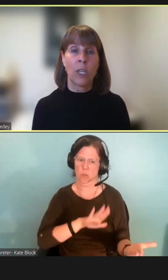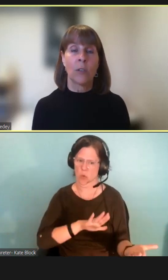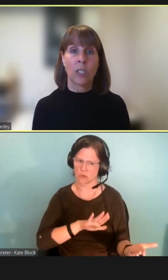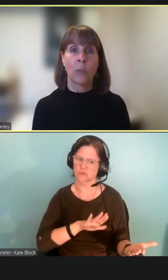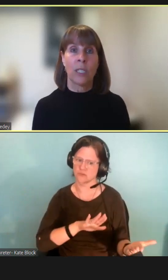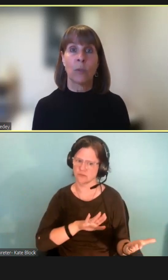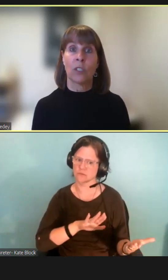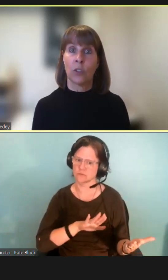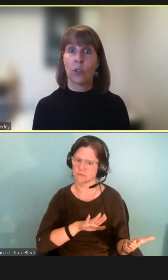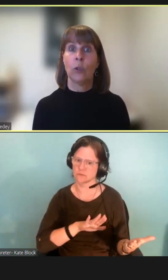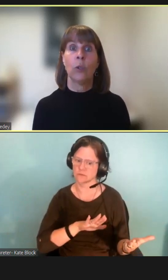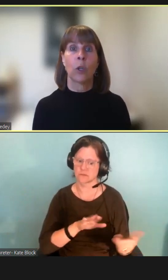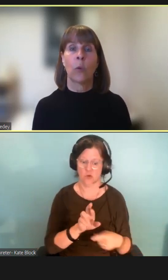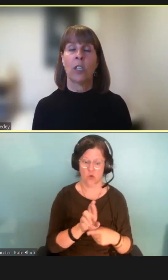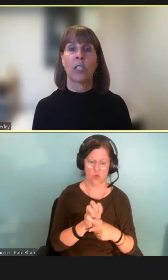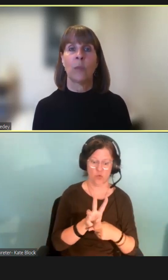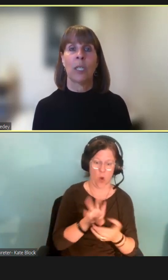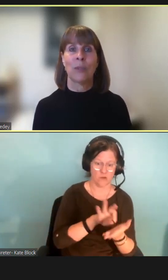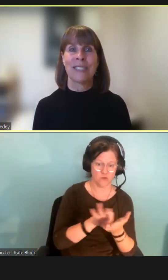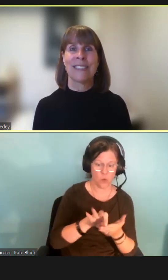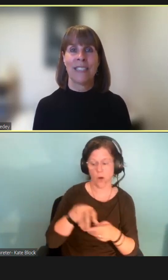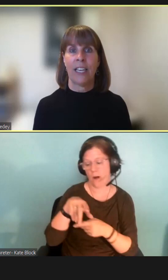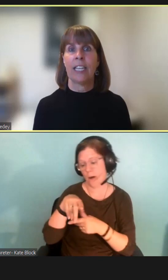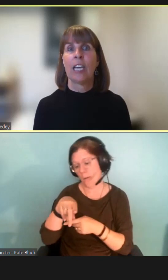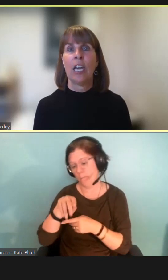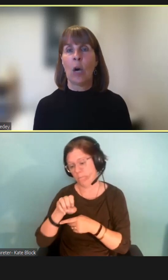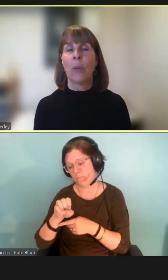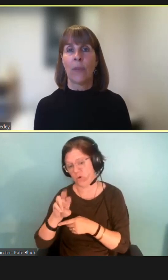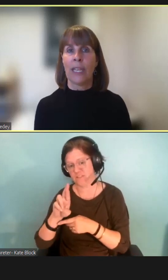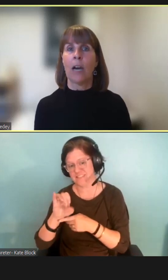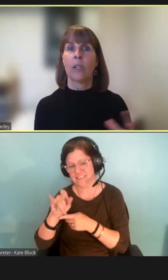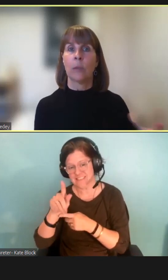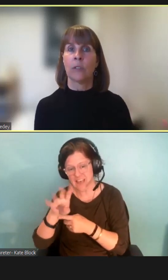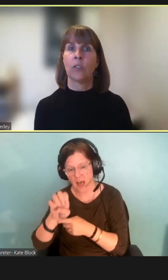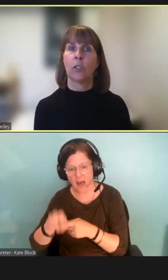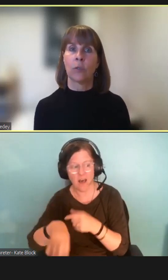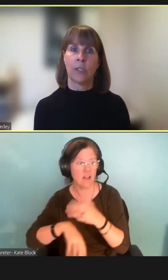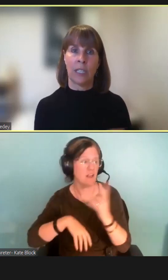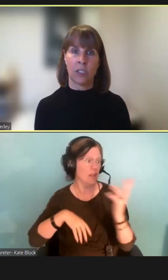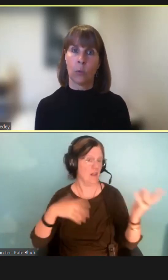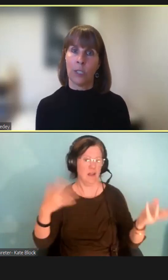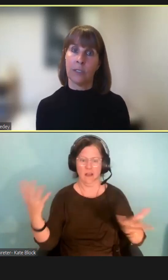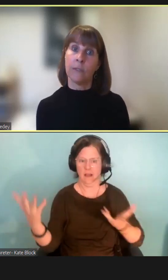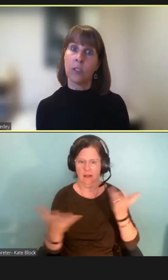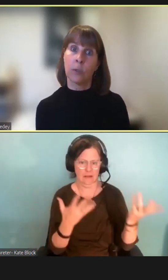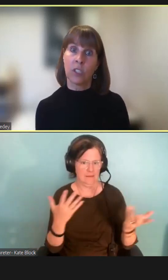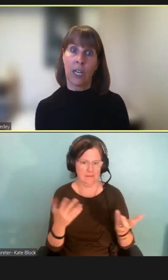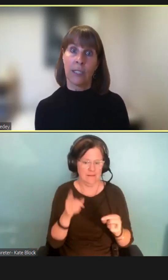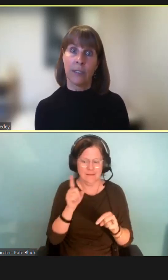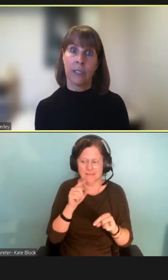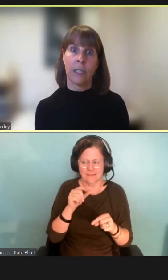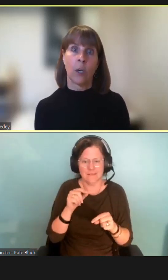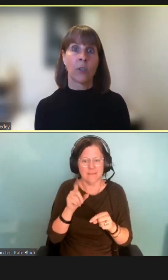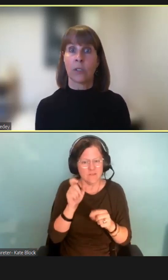going to be able to do or what you're going to be able to say about the outcomes of children not just one individual child where there's a lot